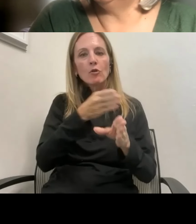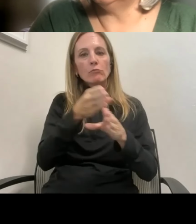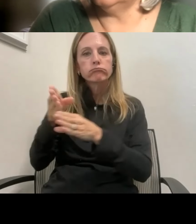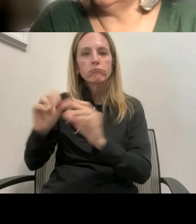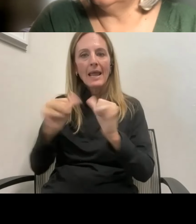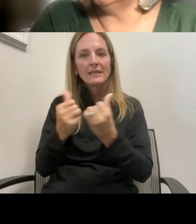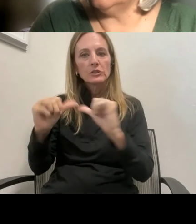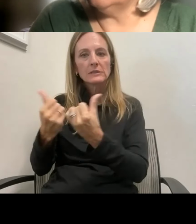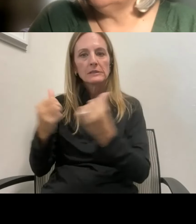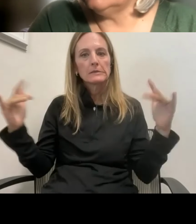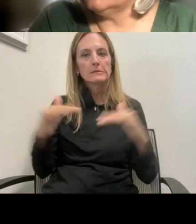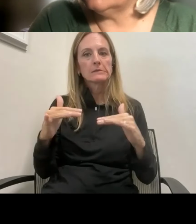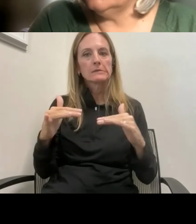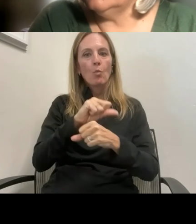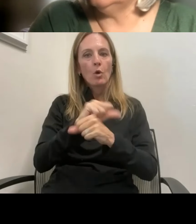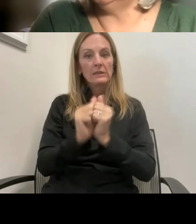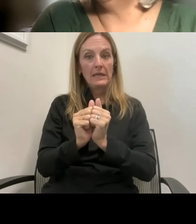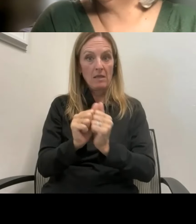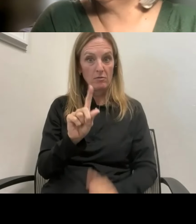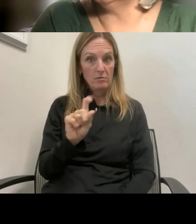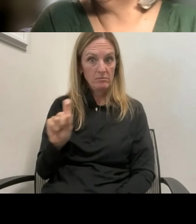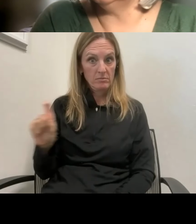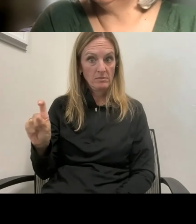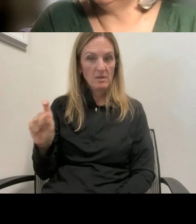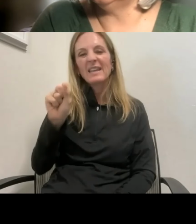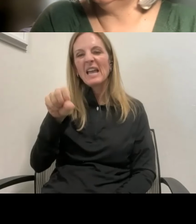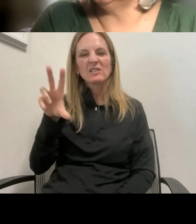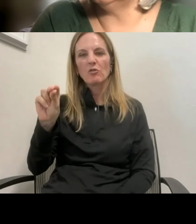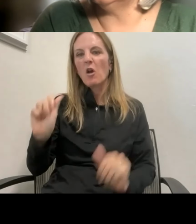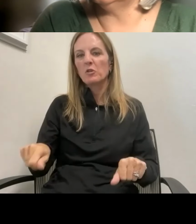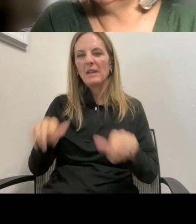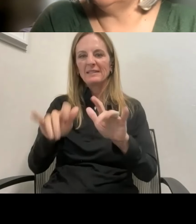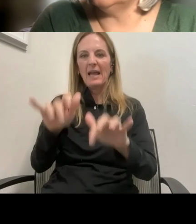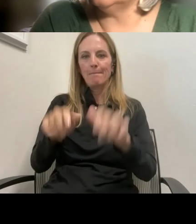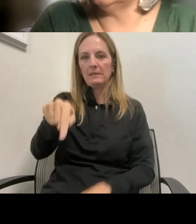this again is another feature of successful implementation is that collaboration,